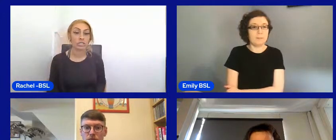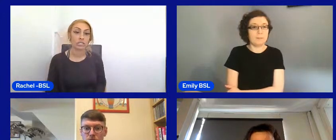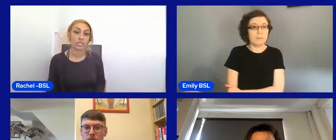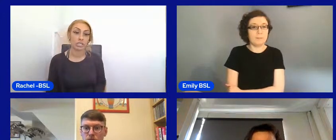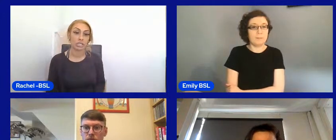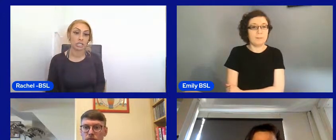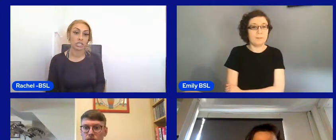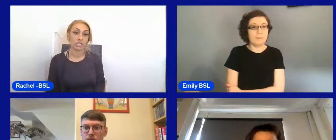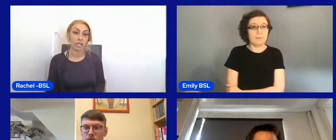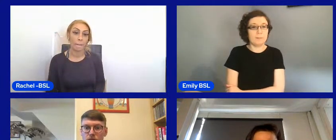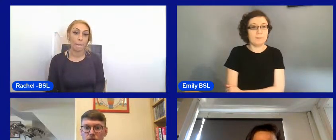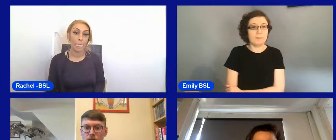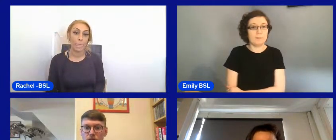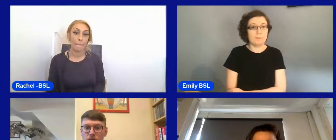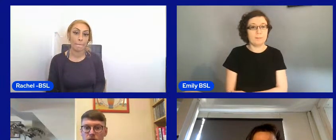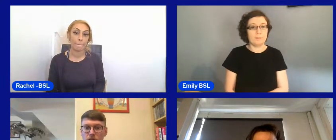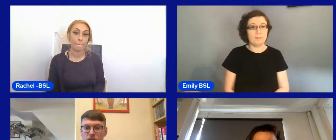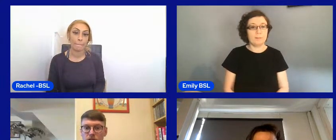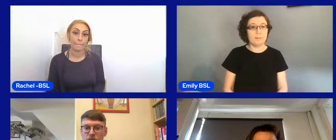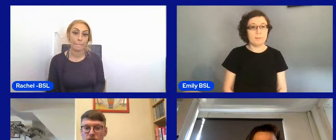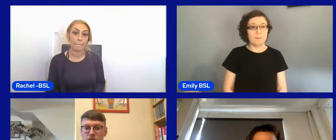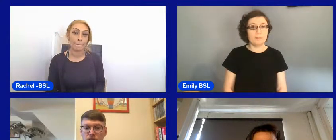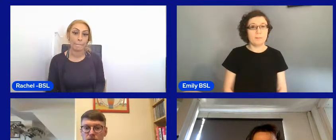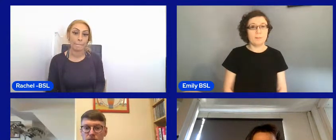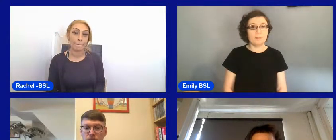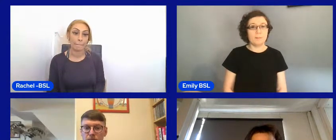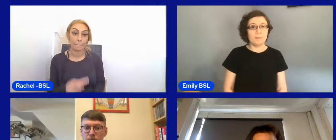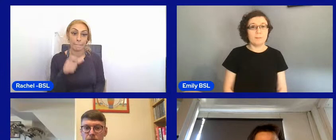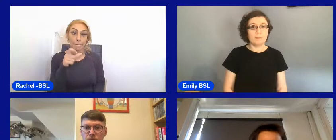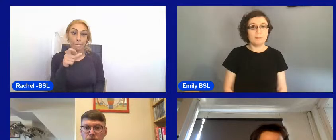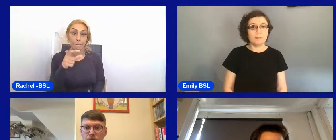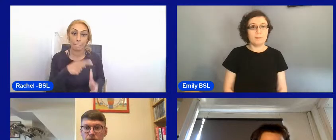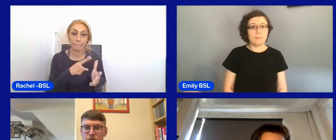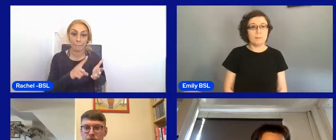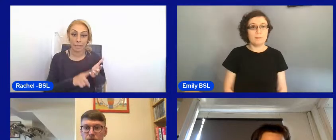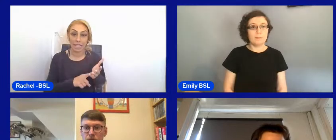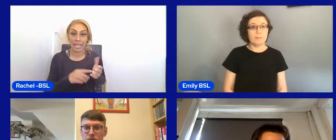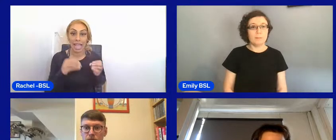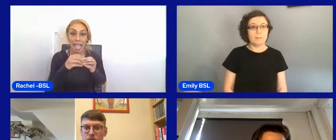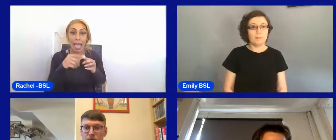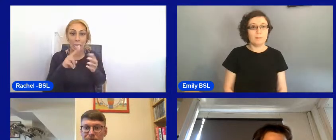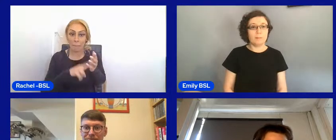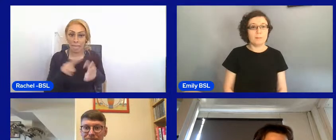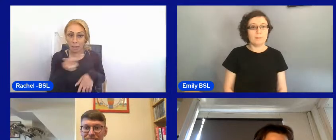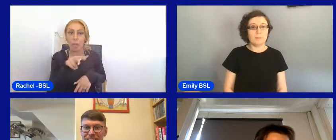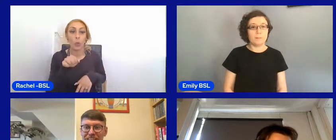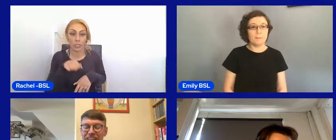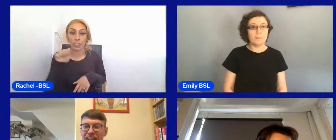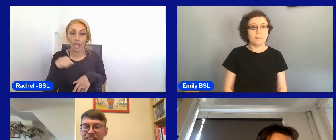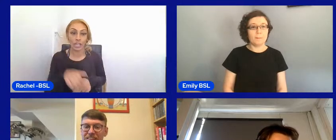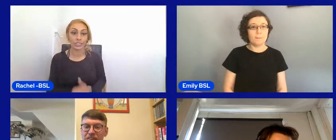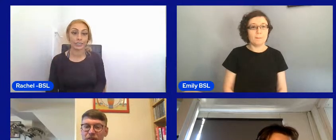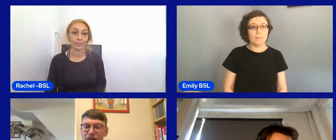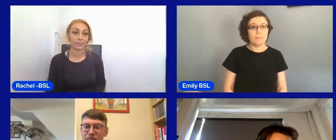try and internationalise what you are doing? Or take it abroad? Cal? Yes, so